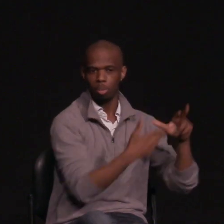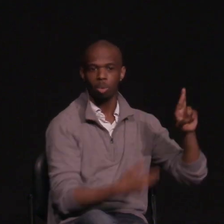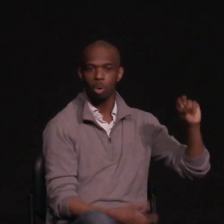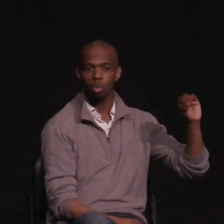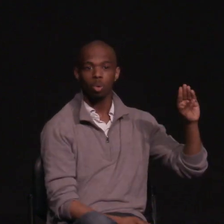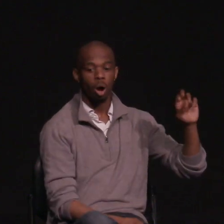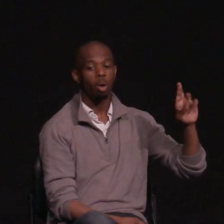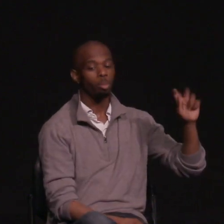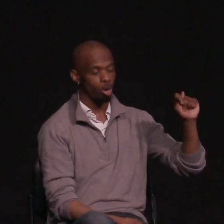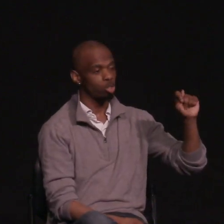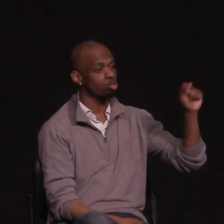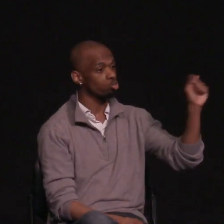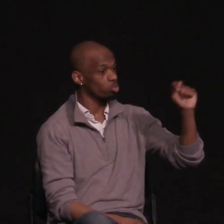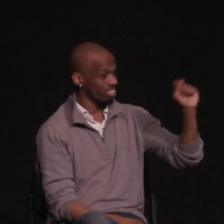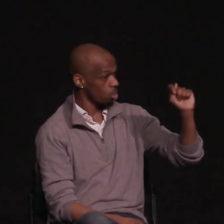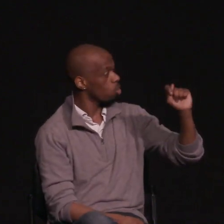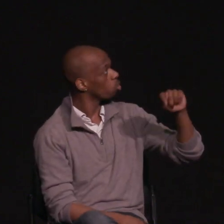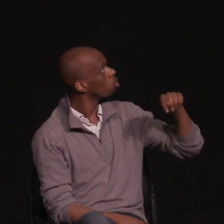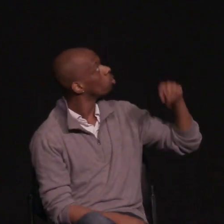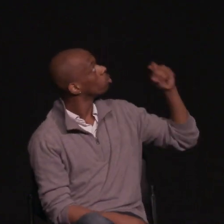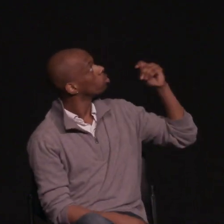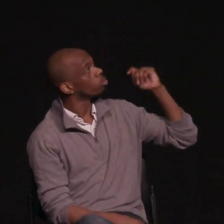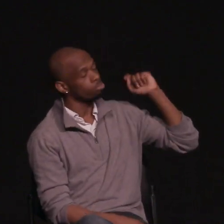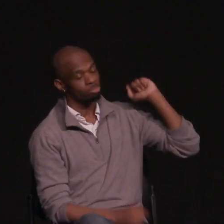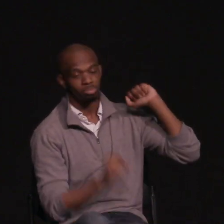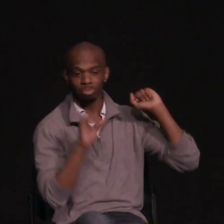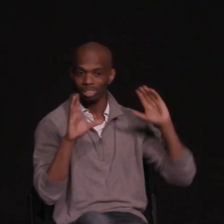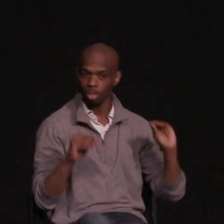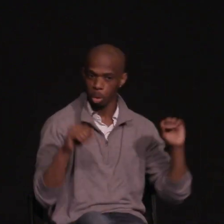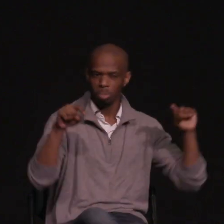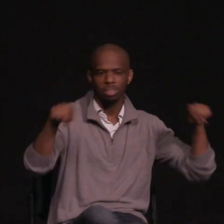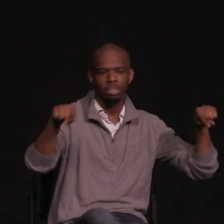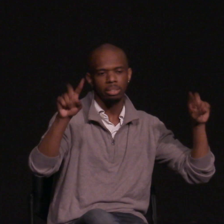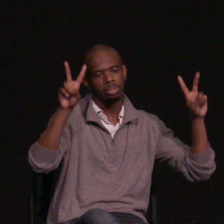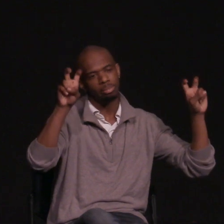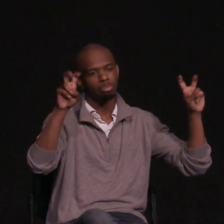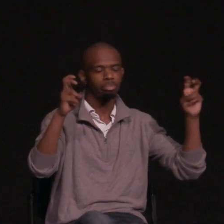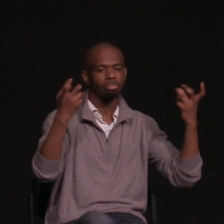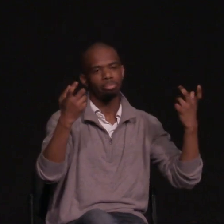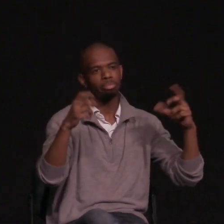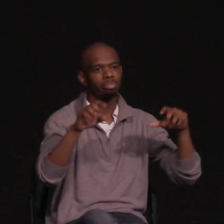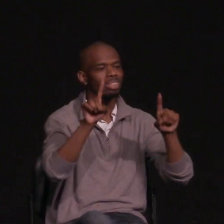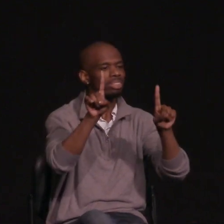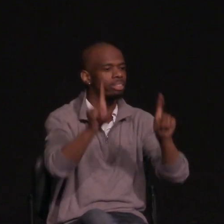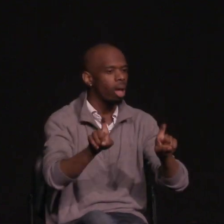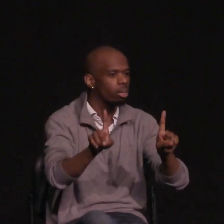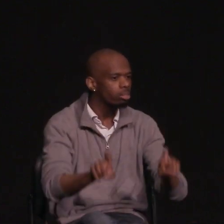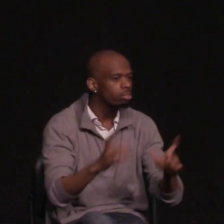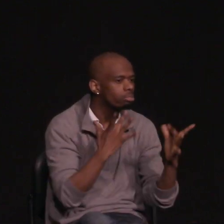So this is a mock-up of the first in this series. I'm not gonna get deep into, like,